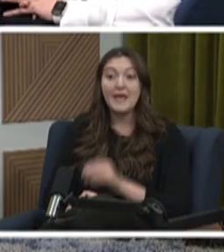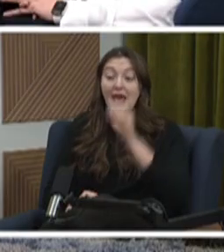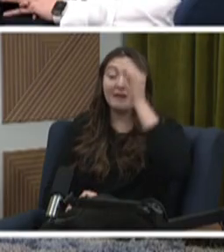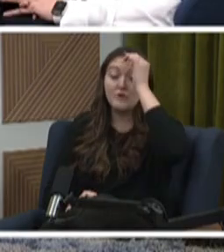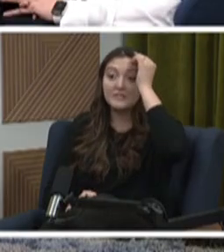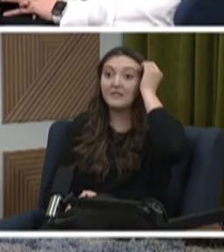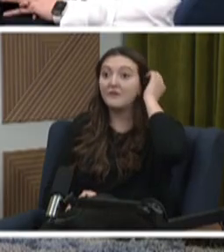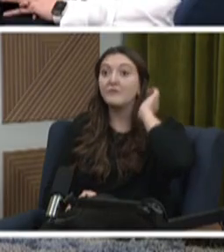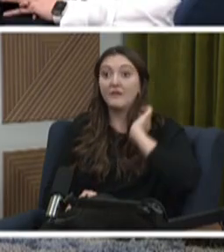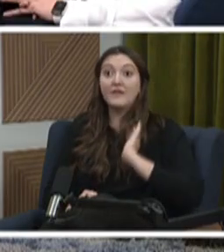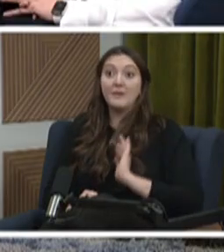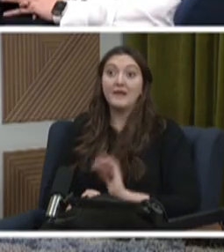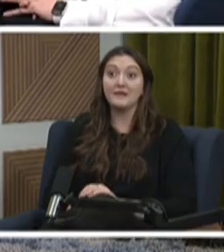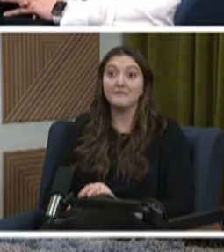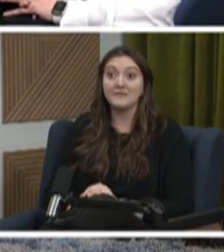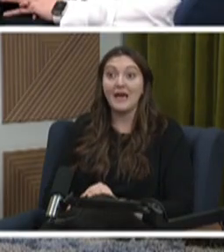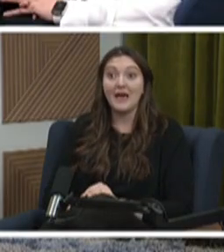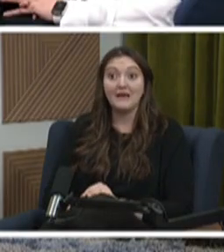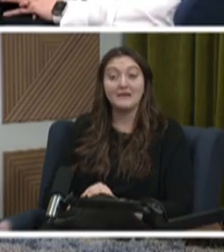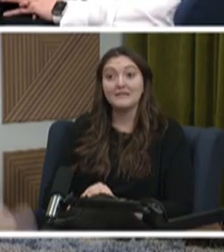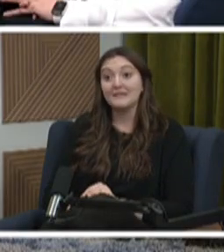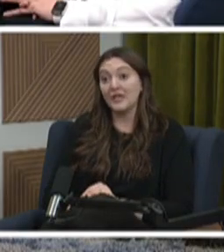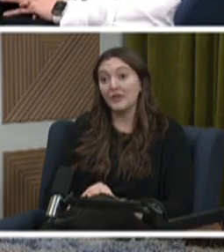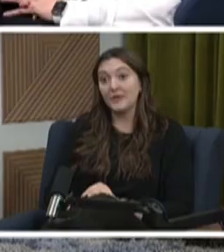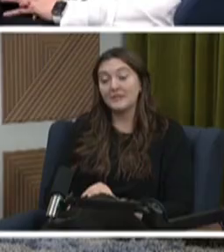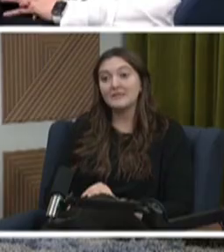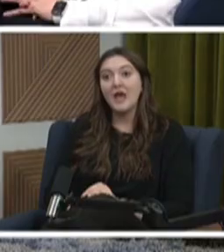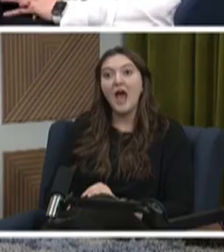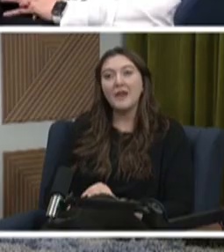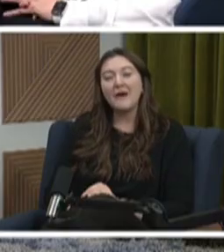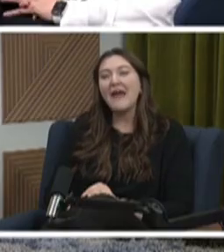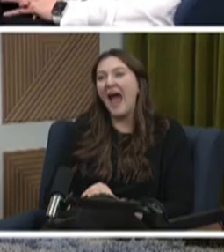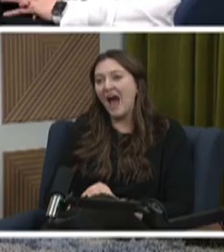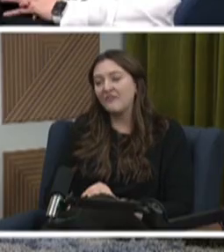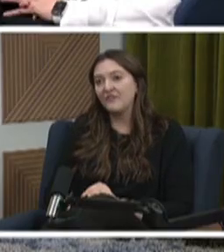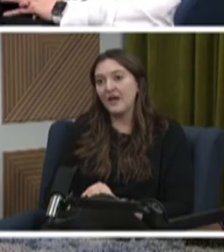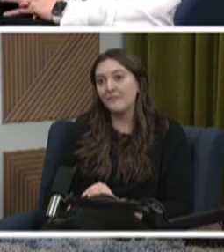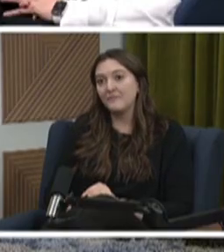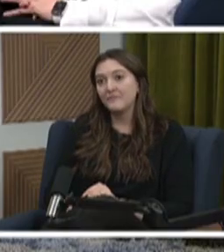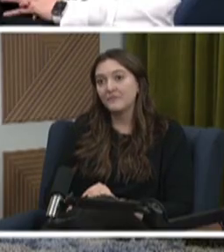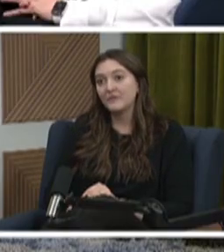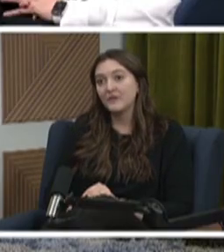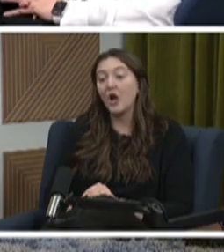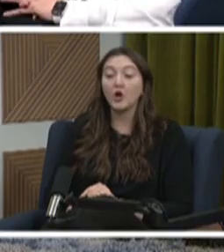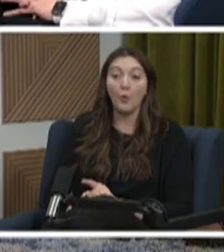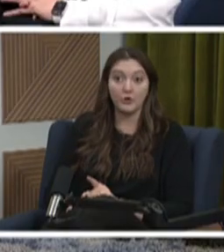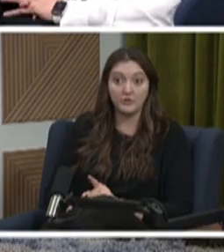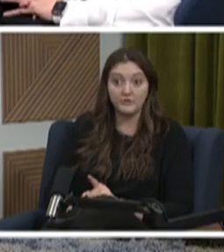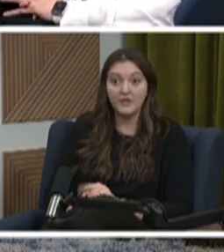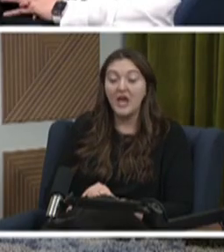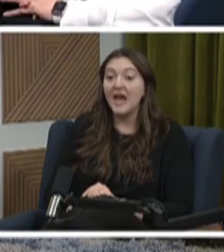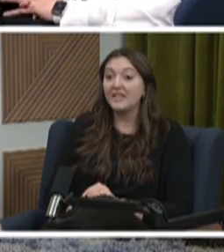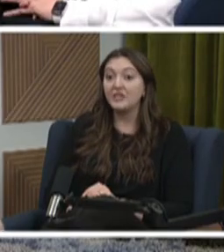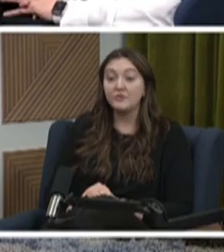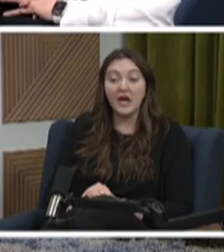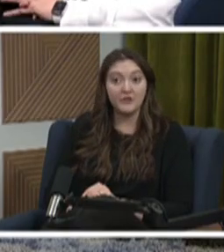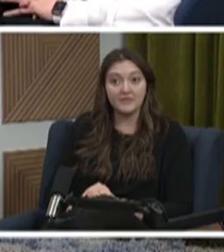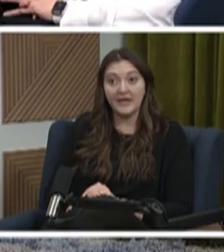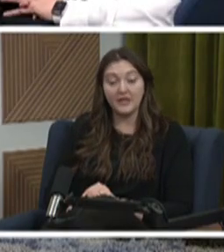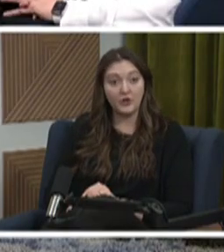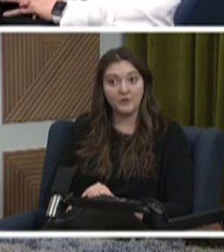And mostly them in St. Louis, and about half of them are oral, and they do not use sign at all.